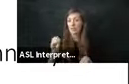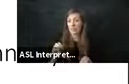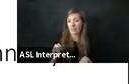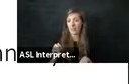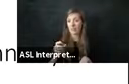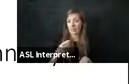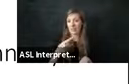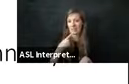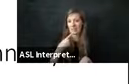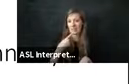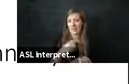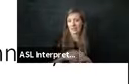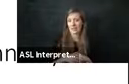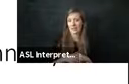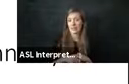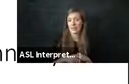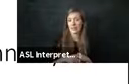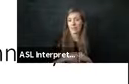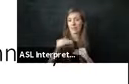So we can see a disproportionate number of